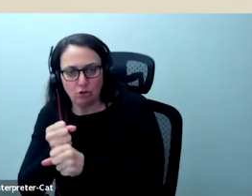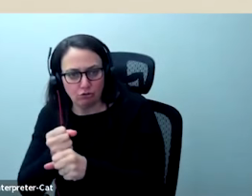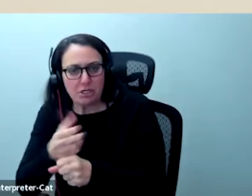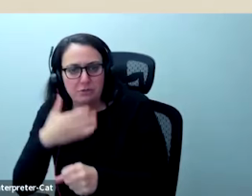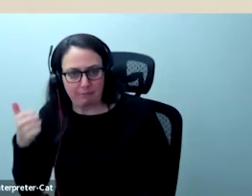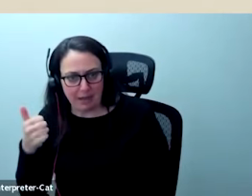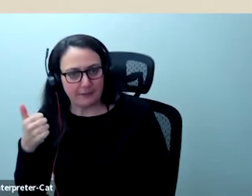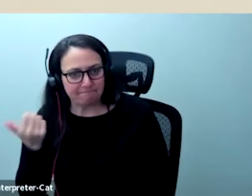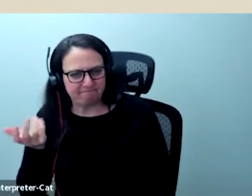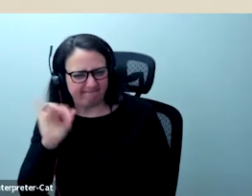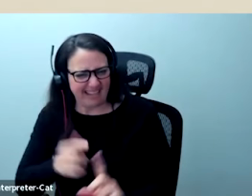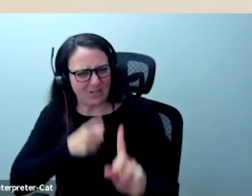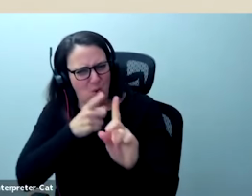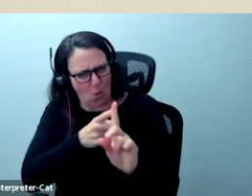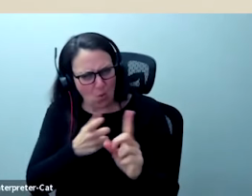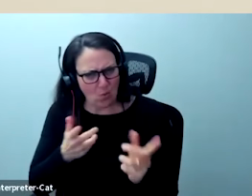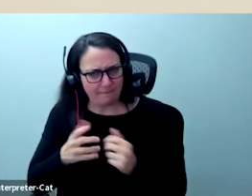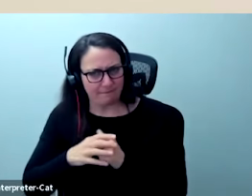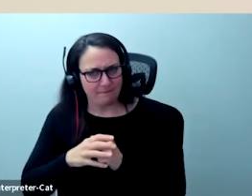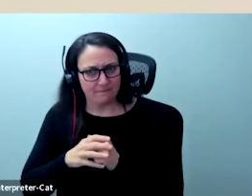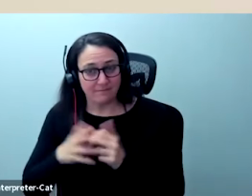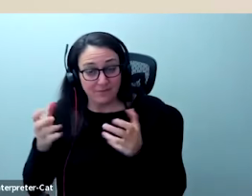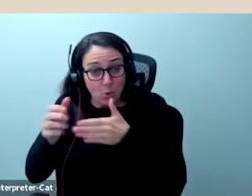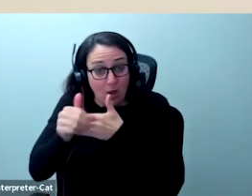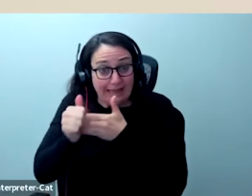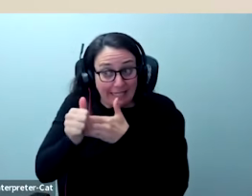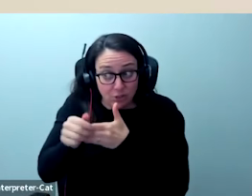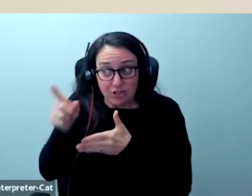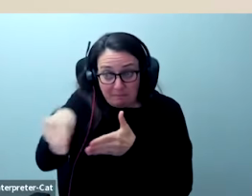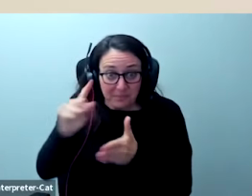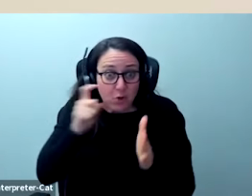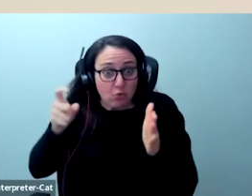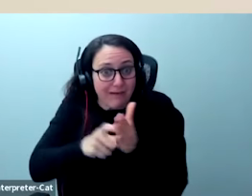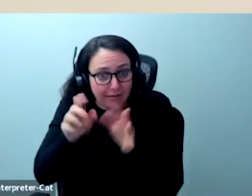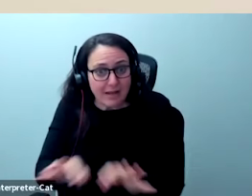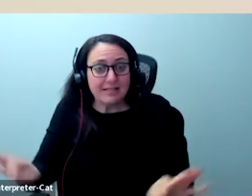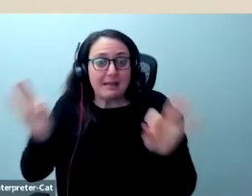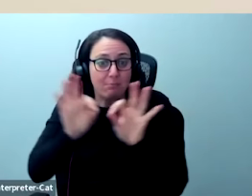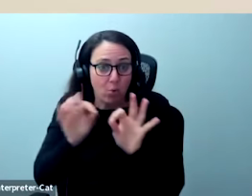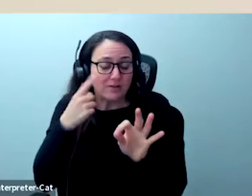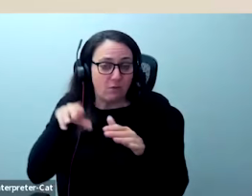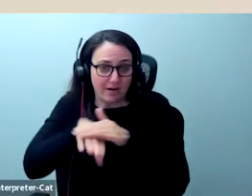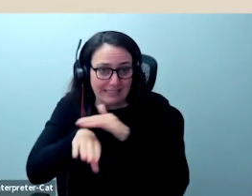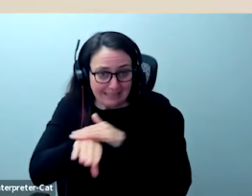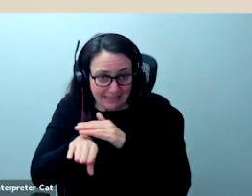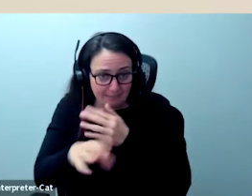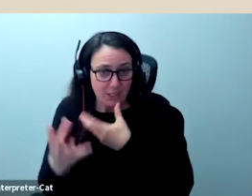That's really the goal is you want leadership to recognize the importance of accessibility and inclusion themselves.